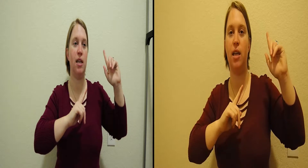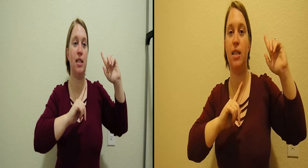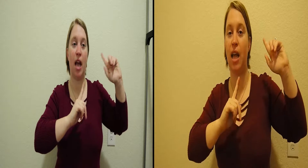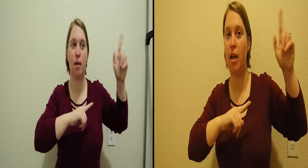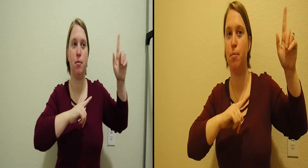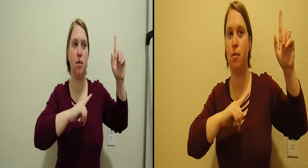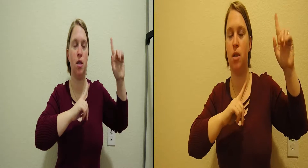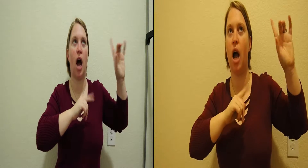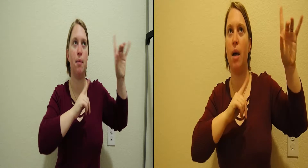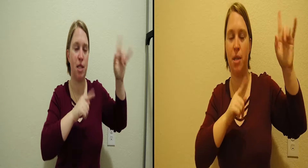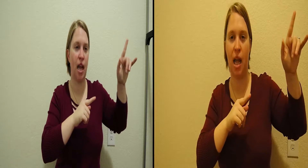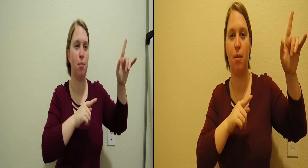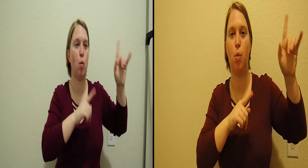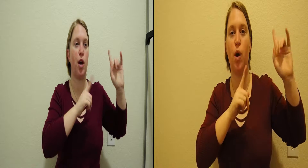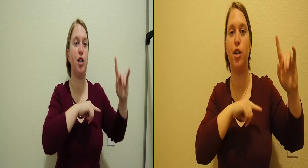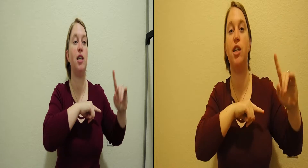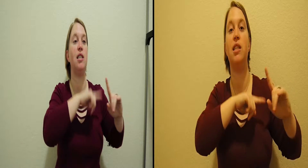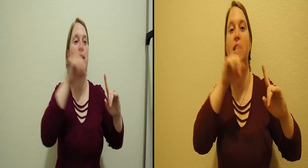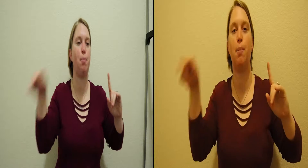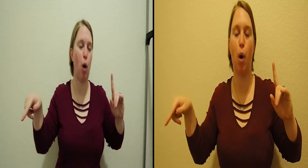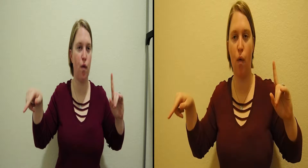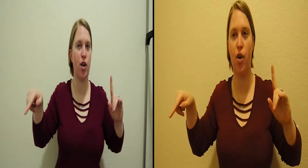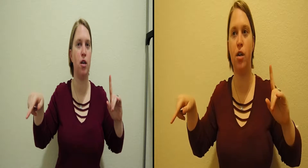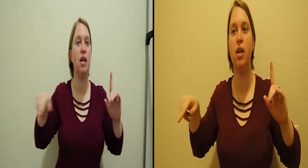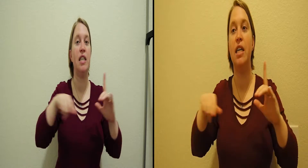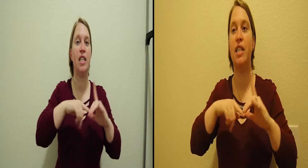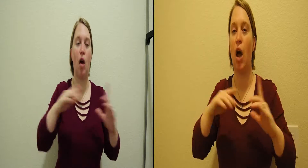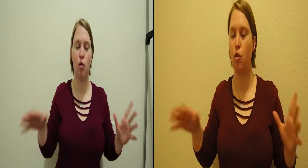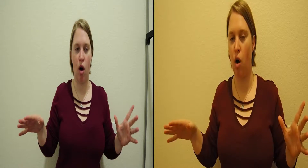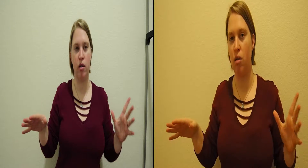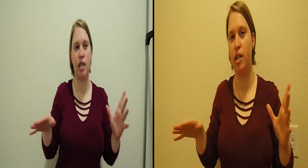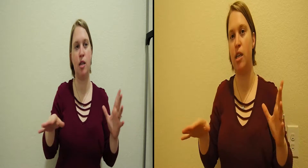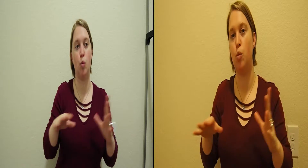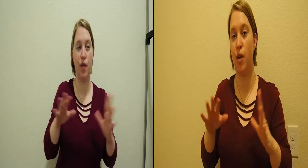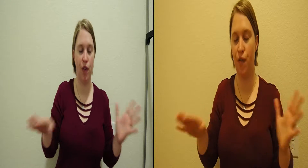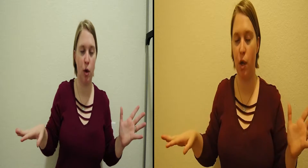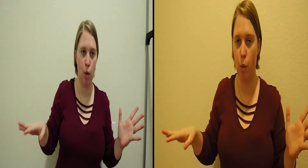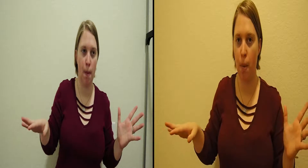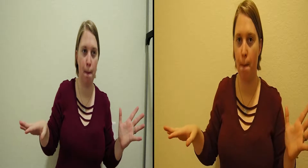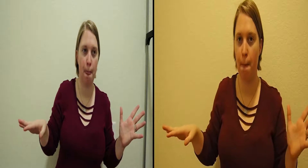stamp, time-stamp where you can skip over sound quality review